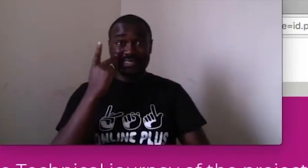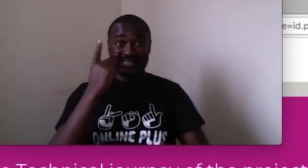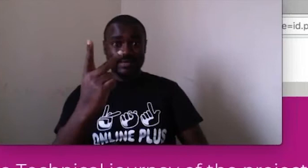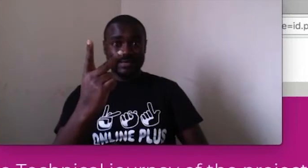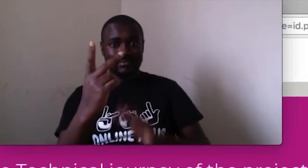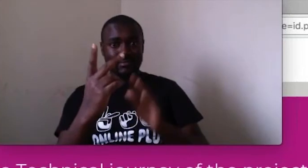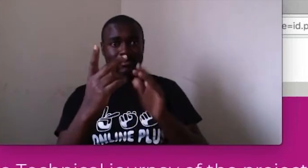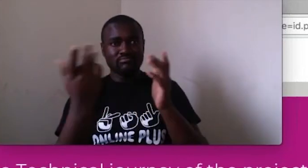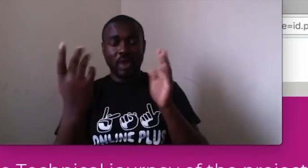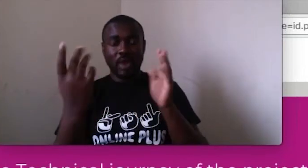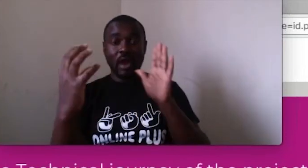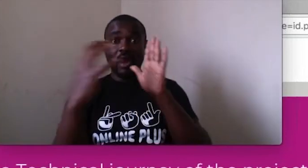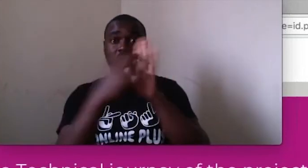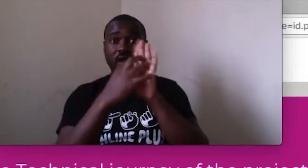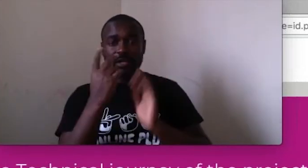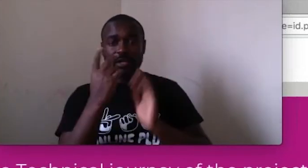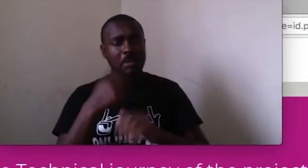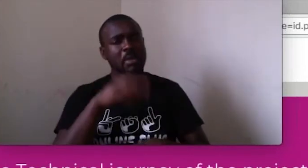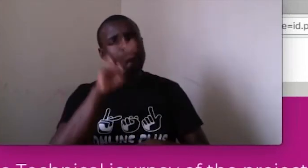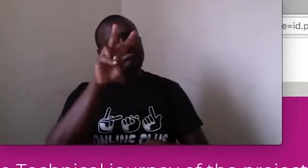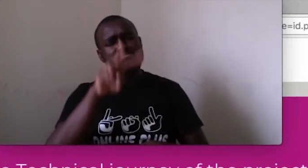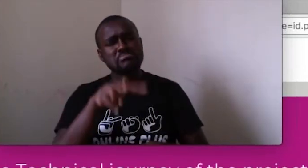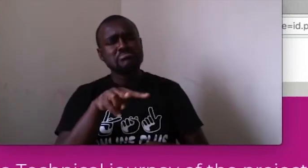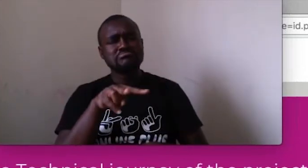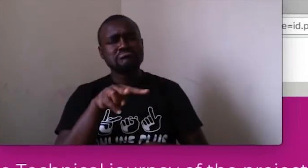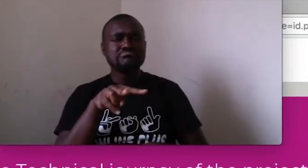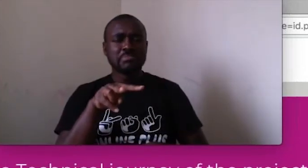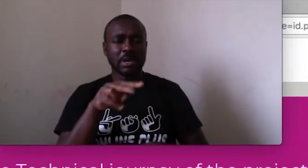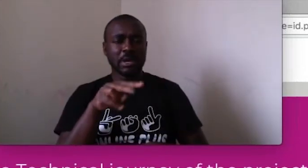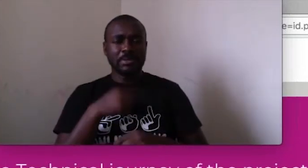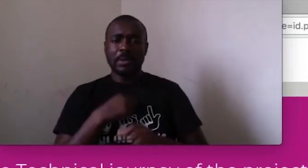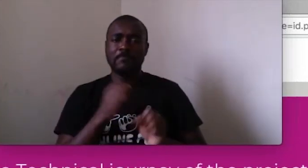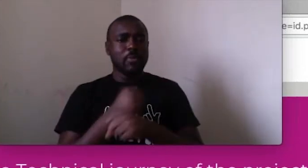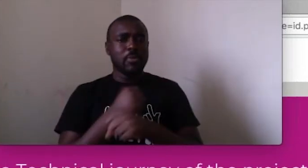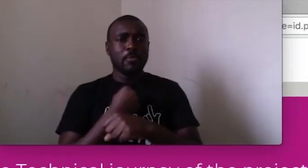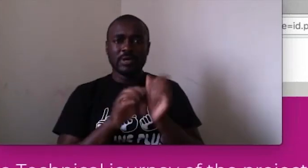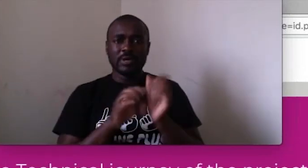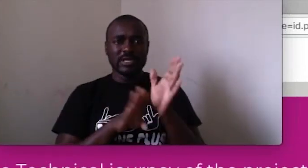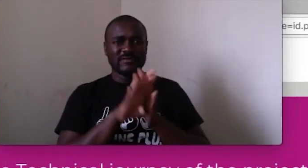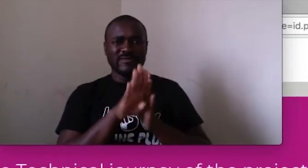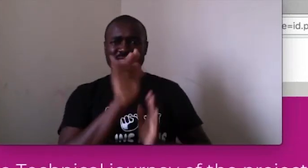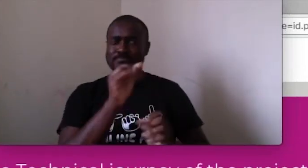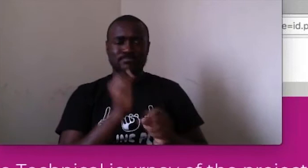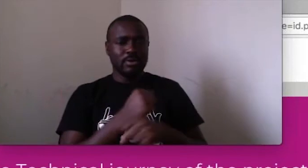I never developed a bot before I always see them doing adverts on the website